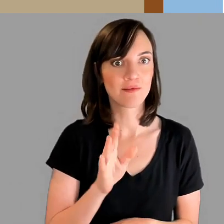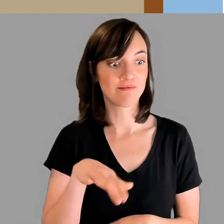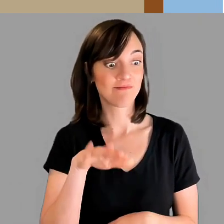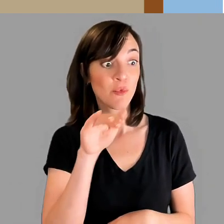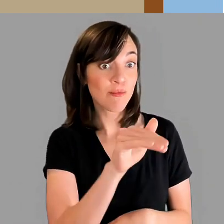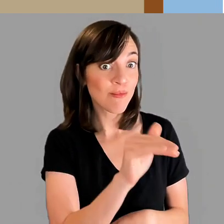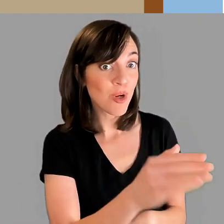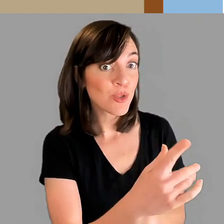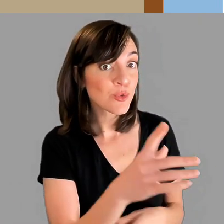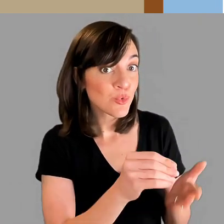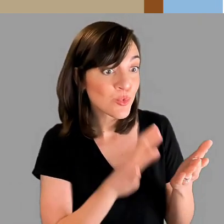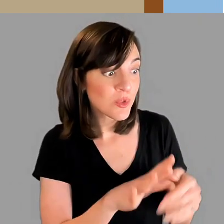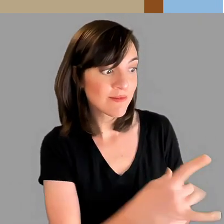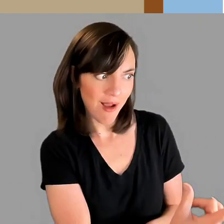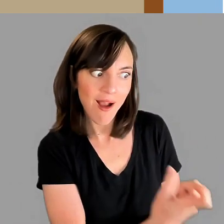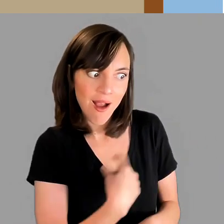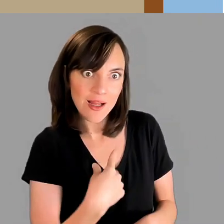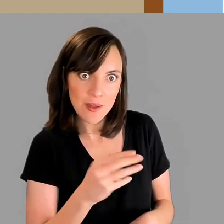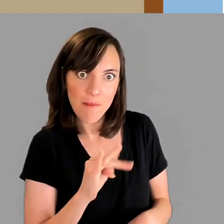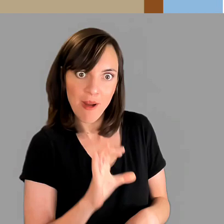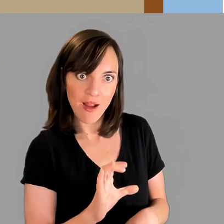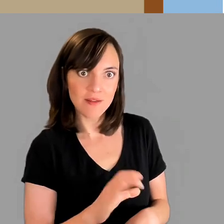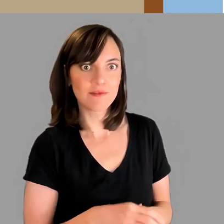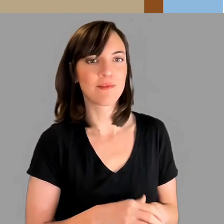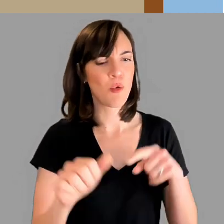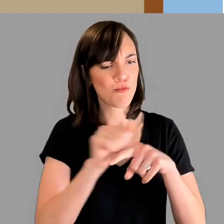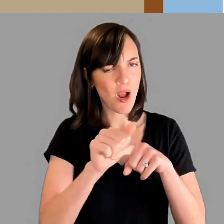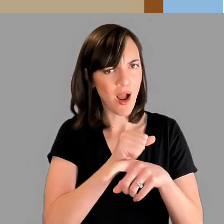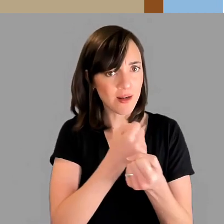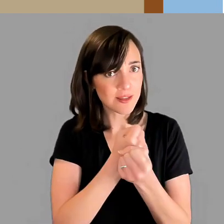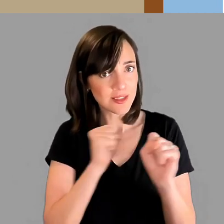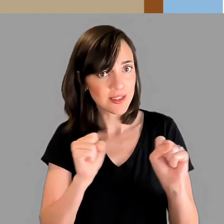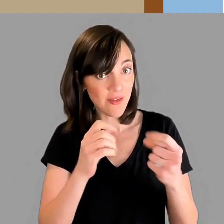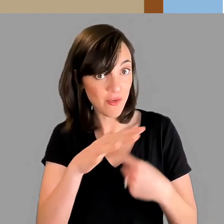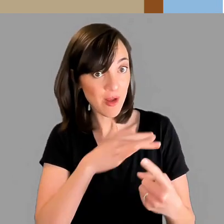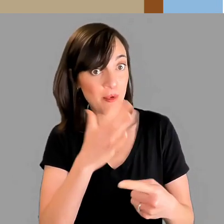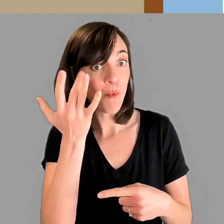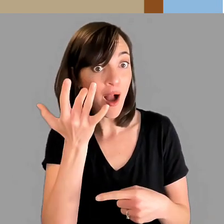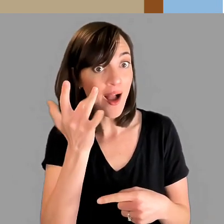environment where the scaffolded supports are limited. [The student asks, “Ms. Williams,